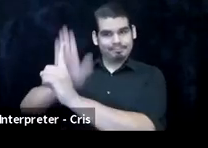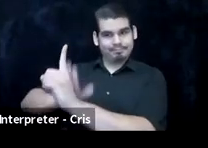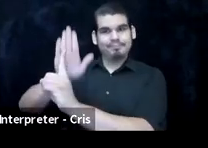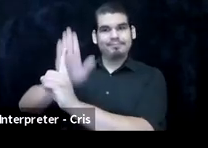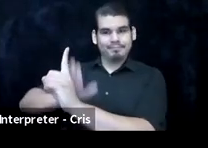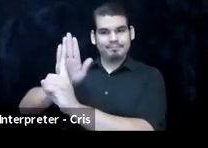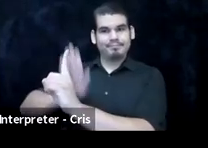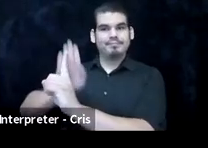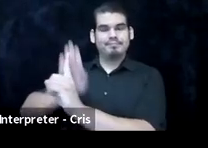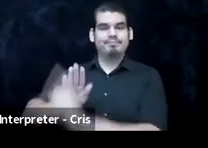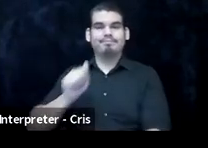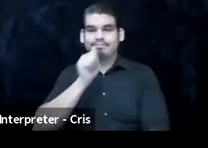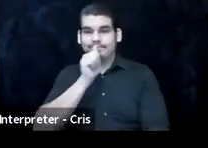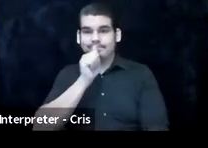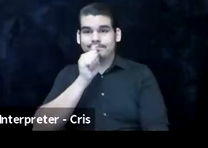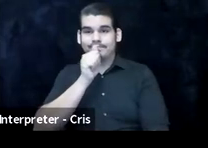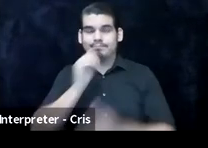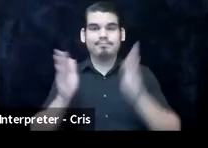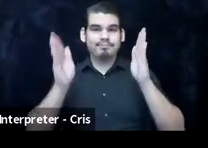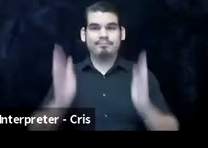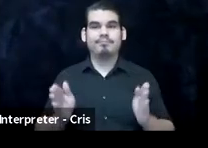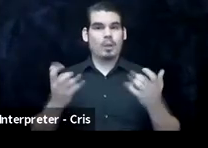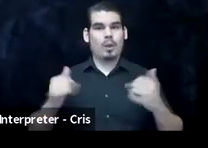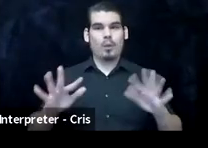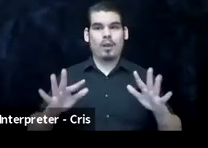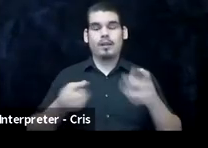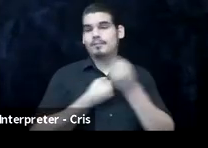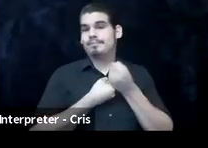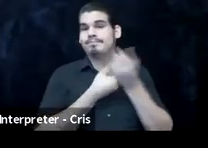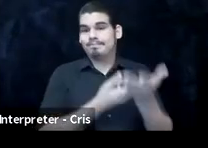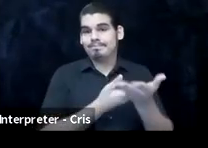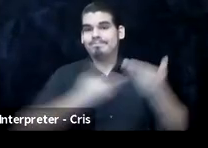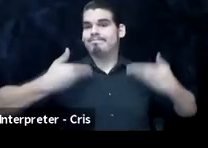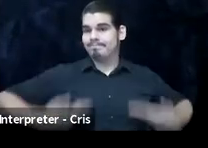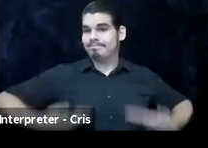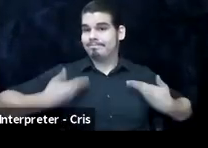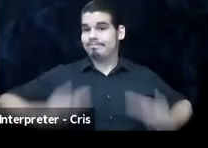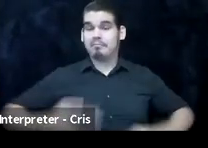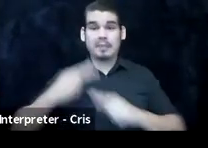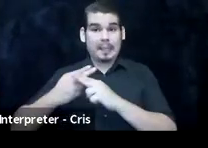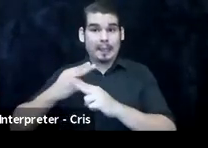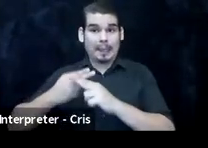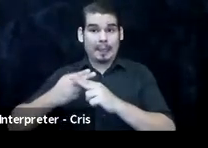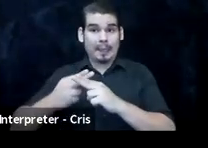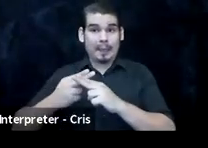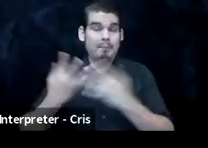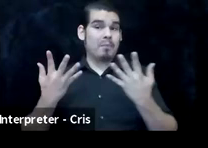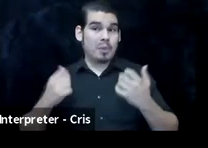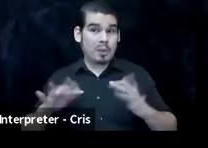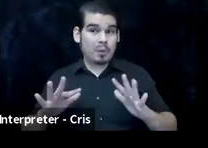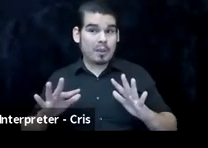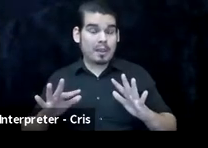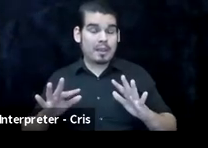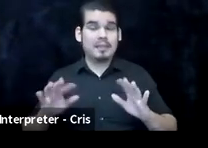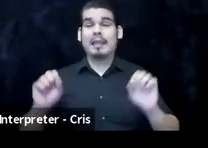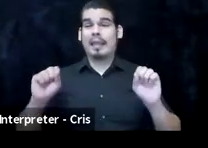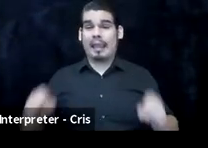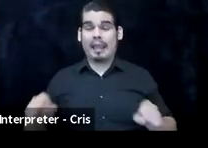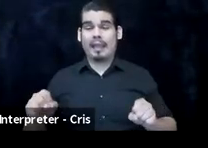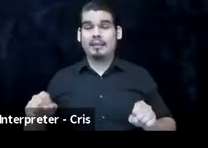Katherine Squire: yeah it might be just best practice to put instead of put the if you don't want to put your name or anything you can put comma member of the public that might just be the best way to address.